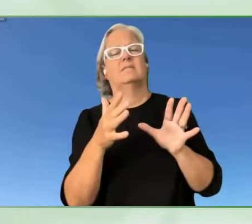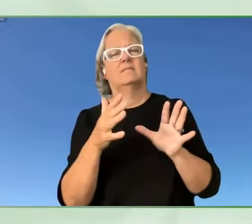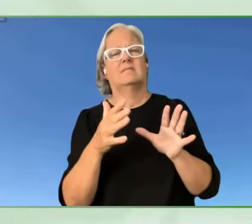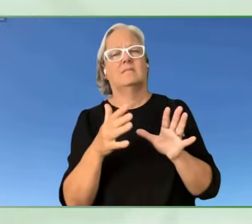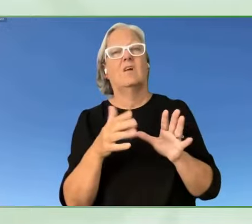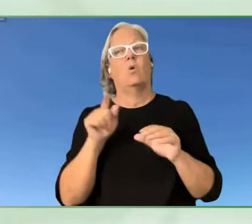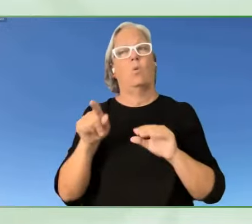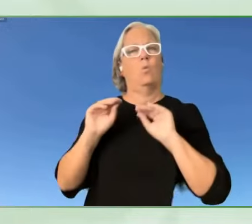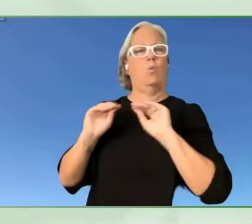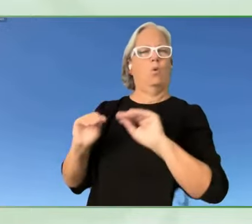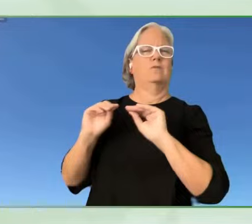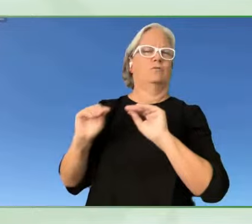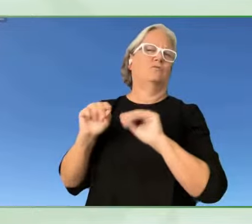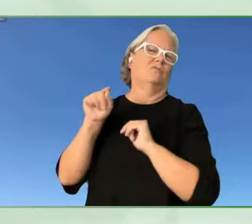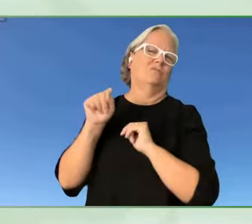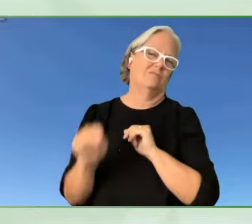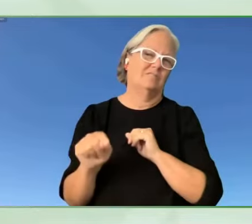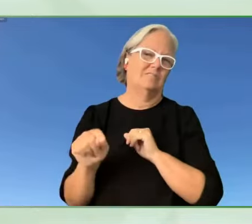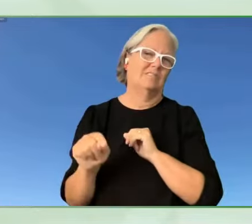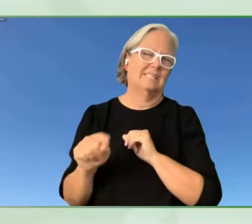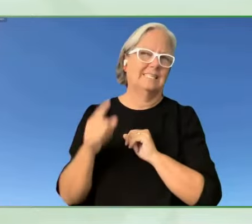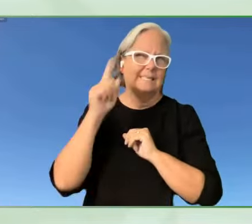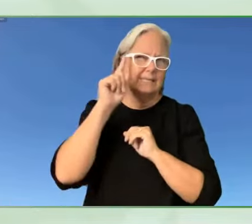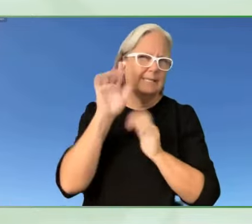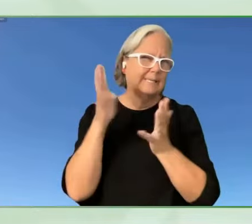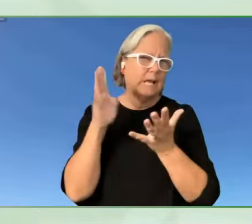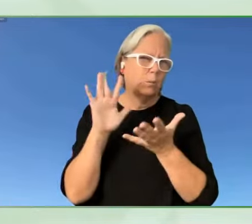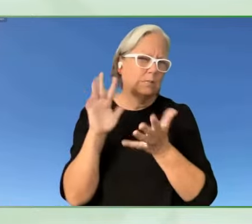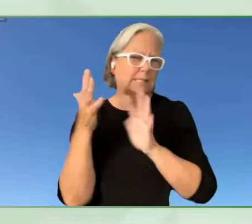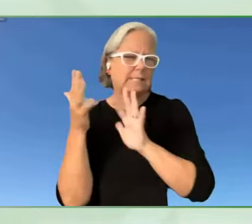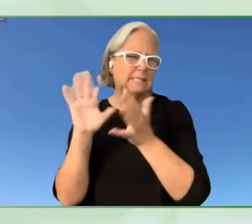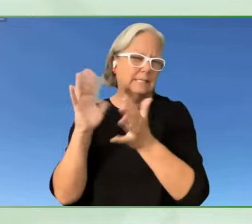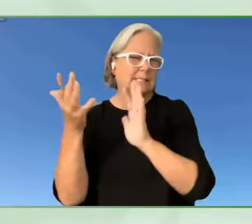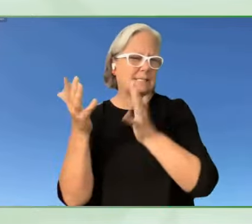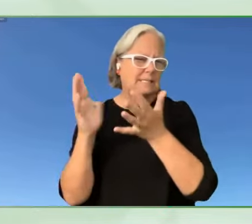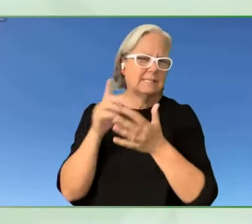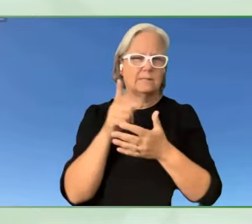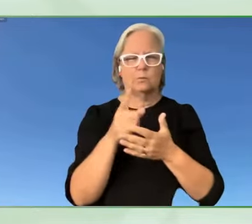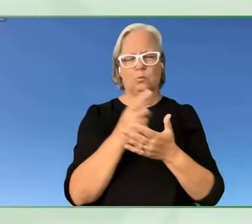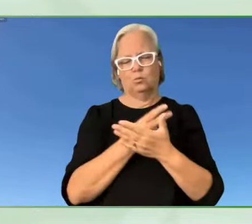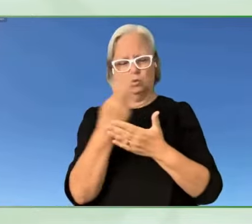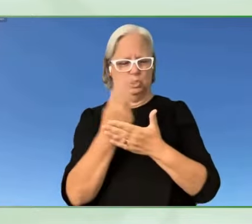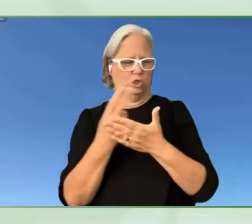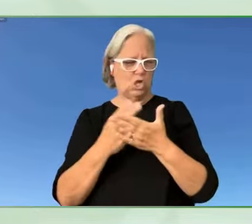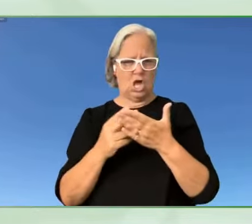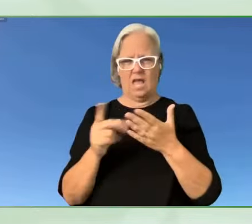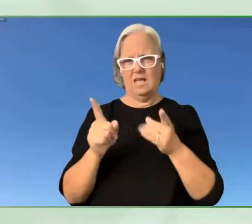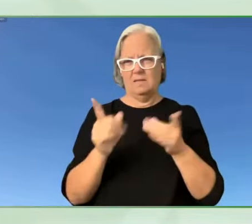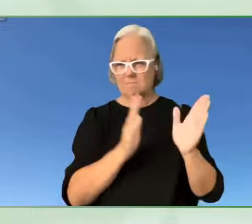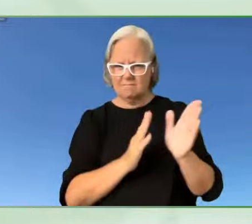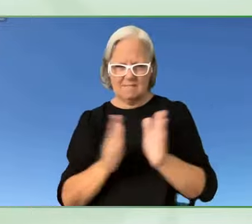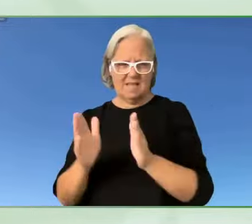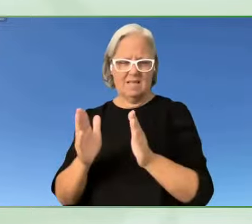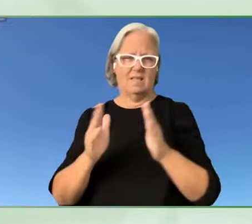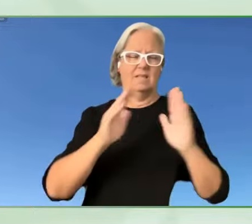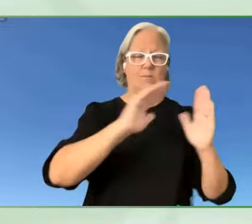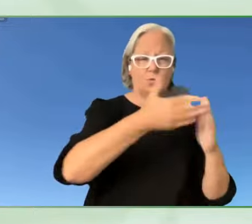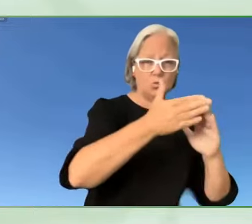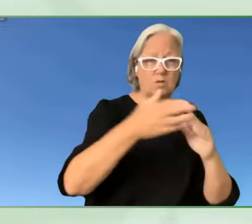Each one of you sitting here and online, you are all designers in the world and inhumanity. And if you are contributing to design in life you may never forget your inner child. Because children are our mirrors and the best teachers of empathy and respect. And let that be the two most important ingredients to create Universal Design. Thank you very much for inviting me. Thank you. And Barsha?